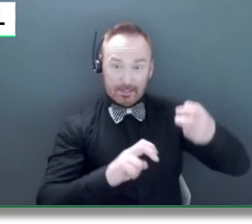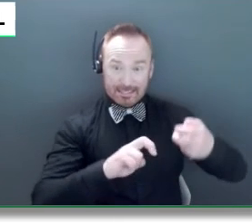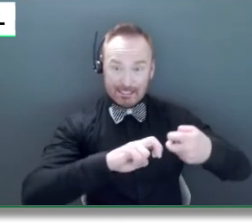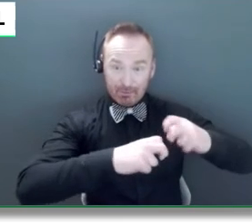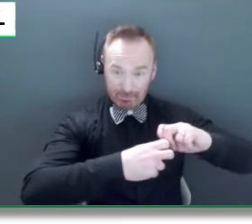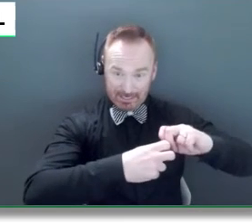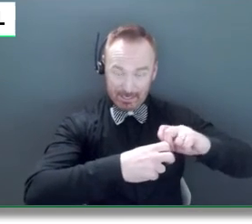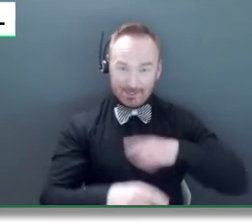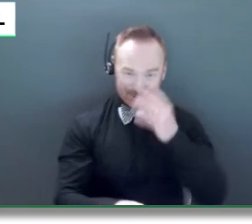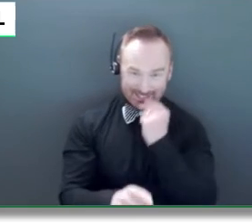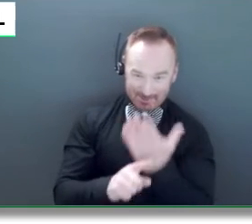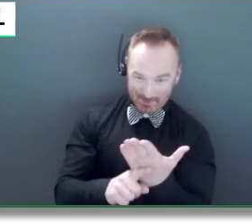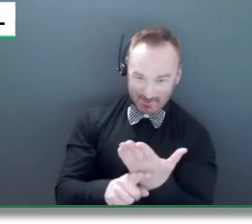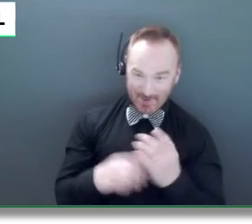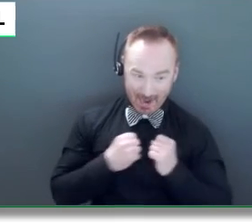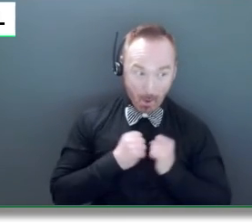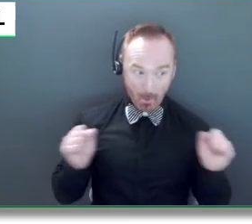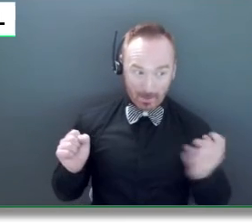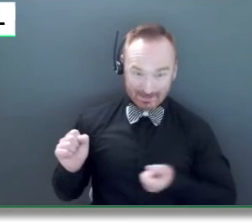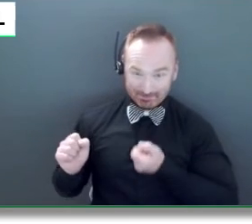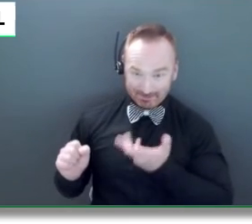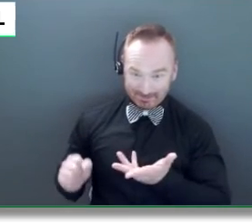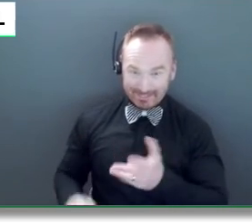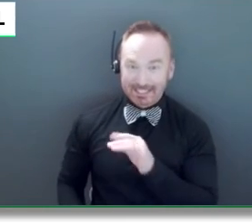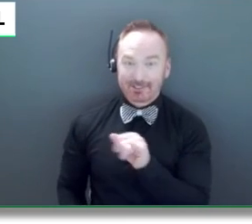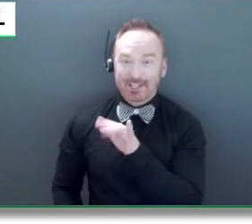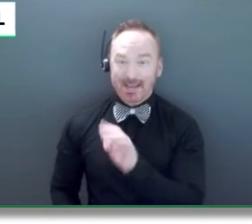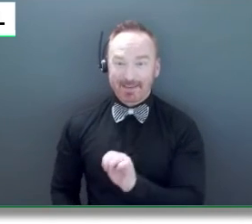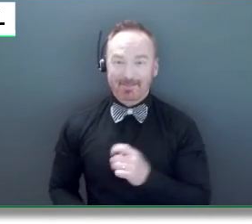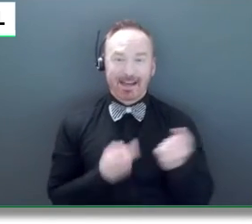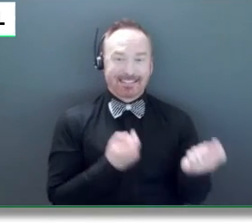ski coach for a while and the very first person that ever let me take a hand